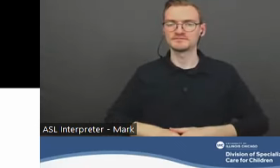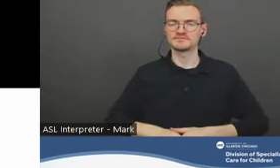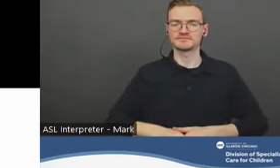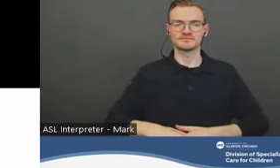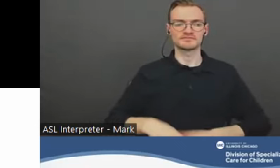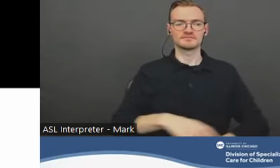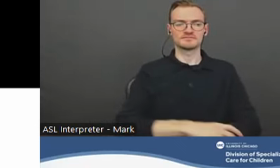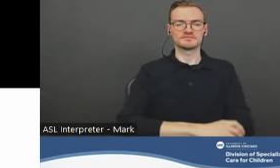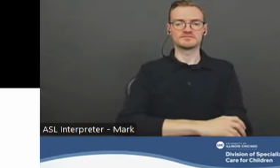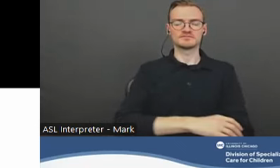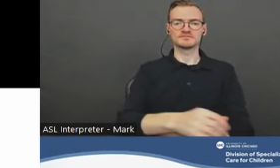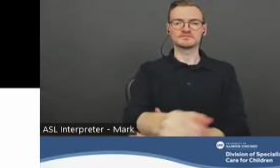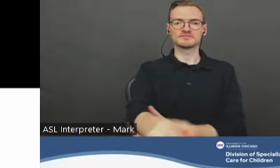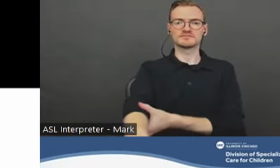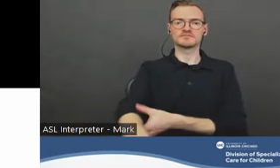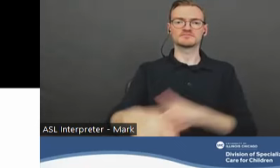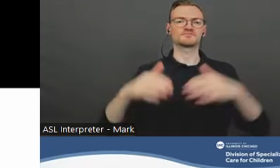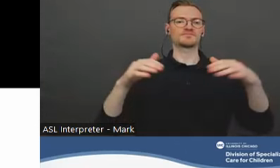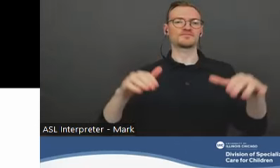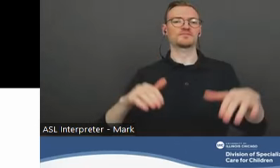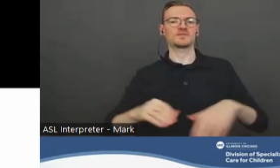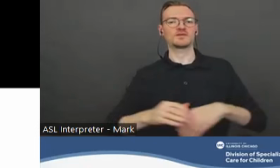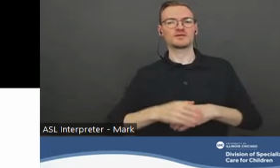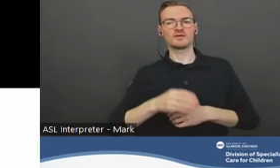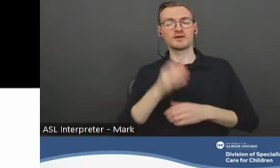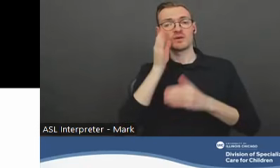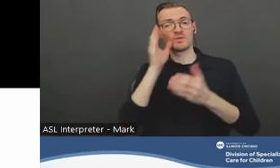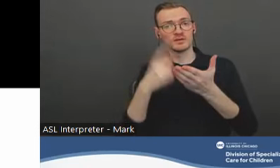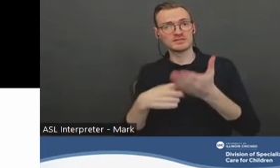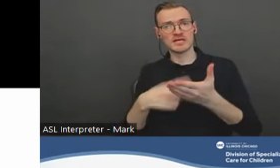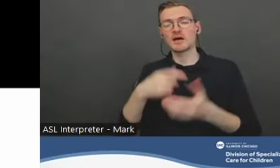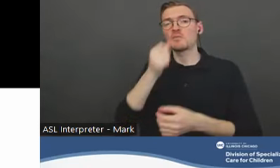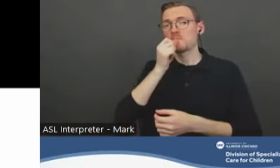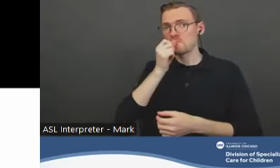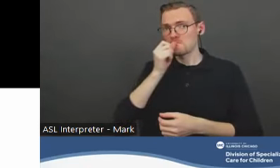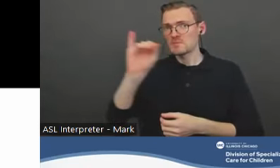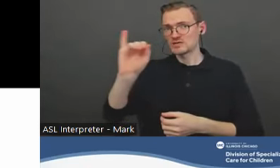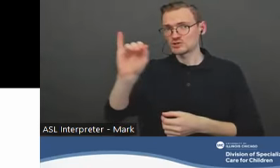all right so we're going to talk about private insurance and um one way you can get private